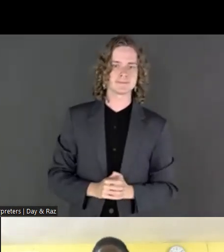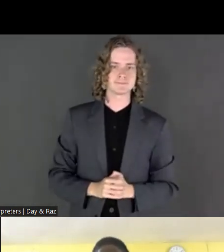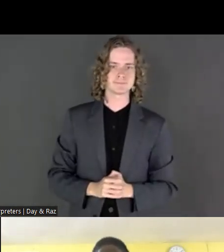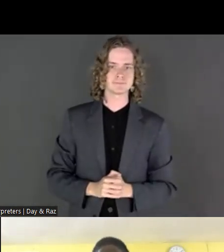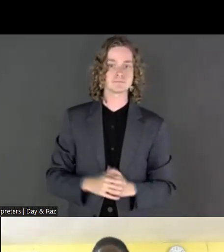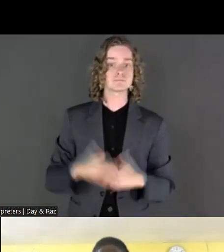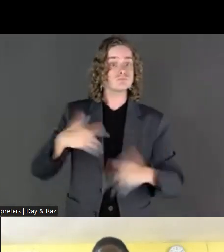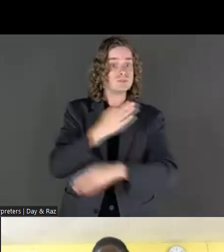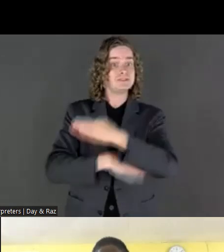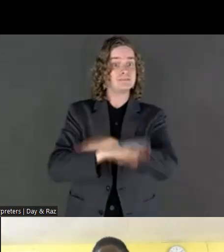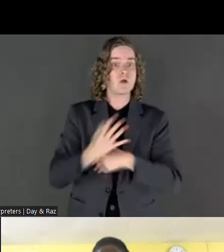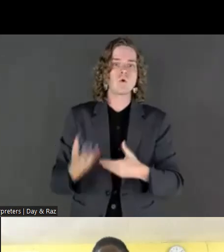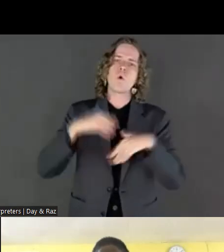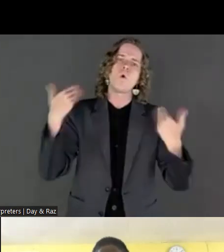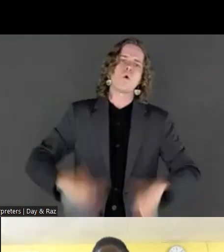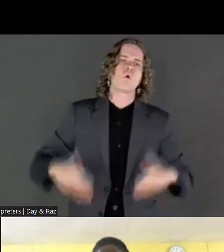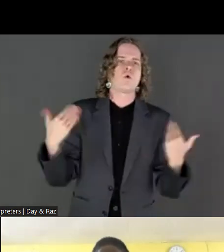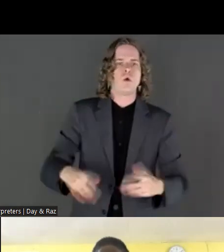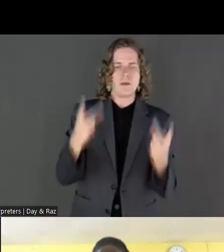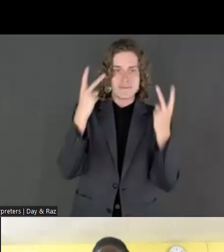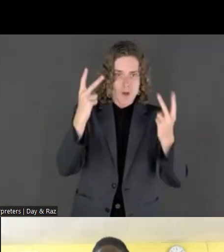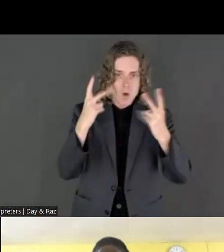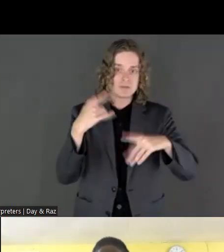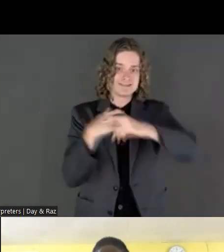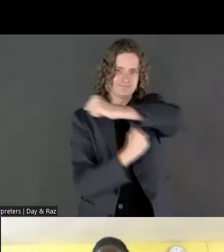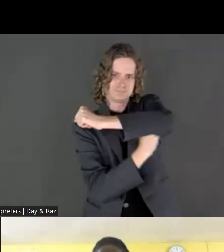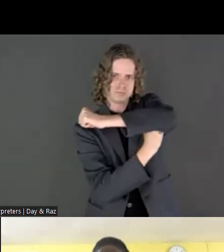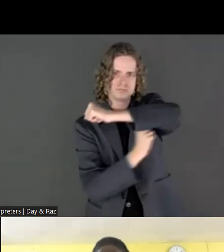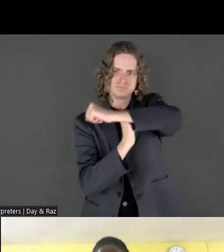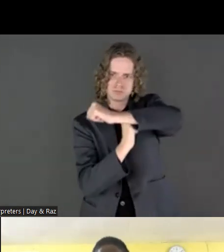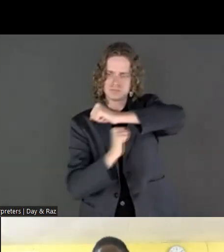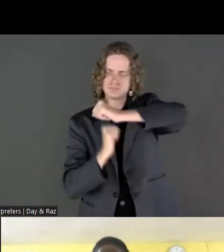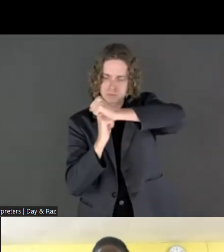which includes a commitment to empowering and elevating the voices of affected communities,